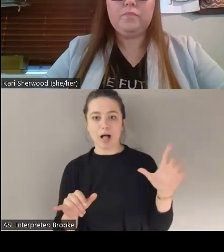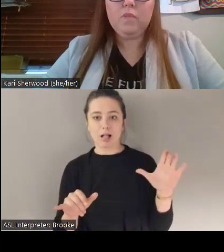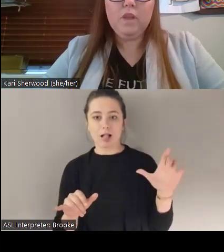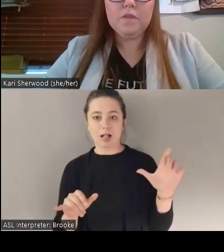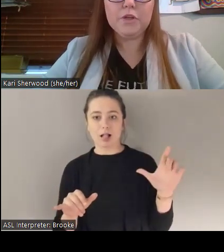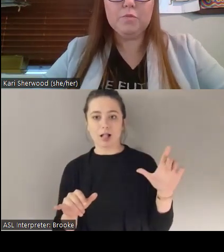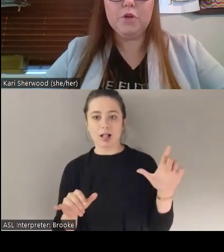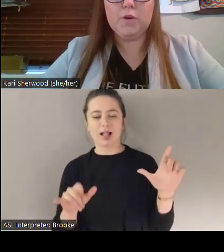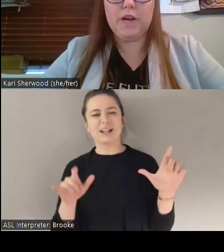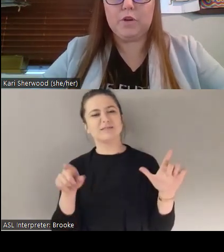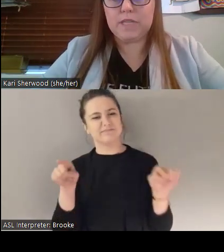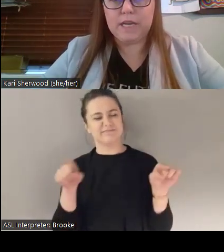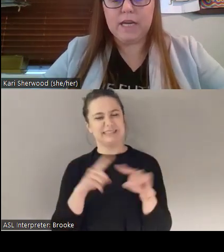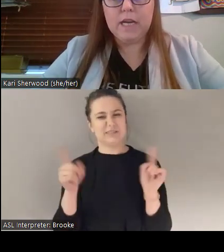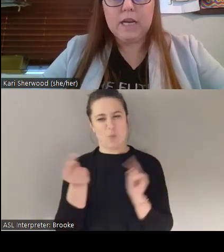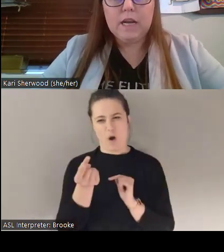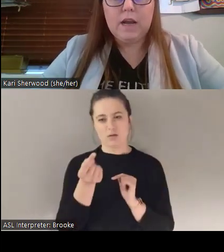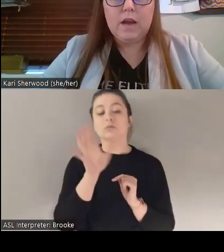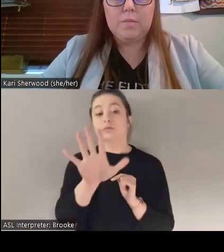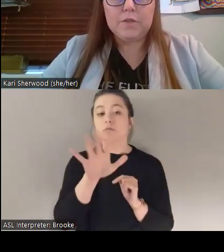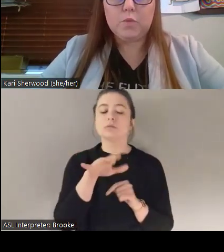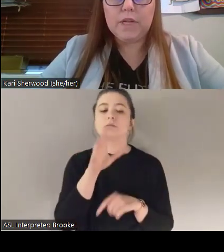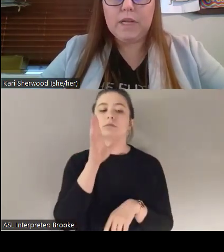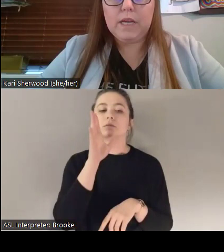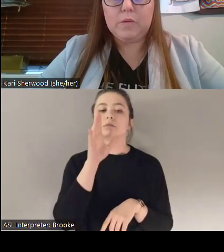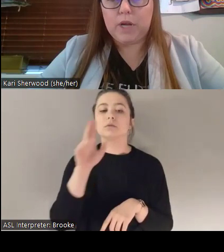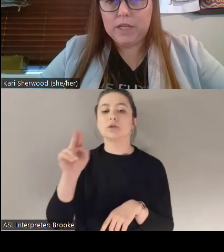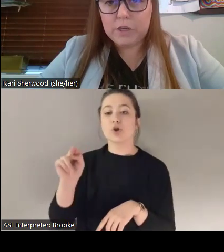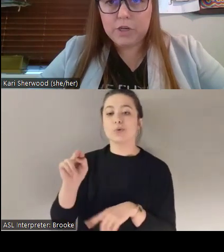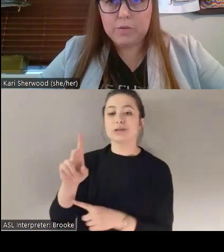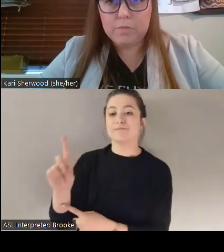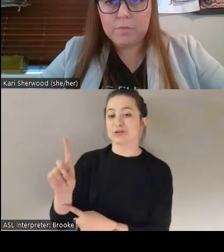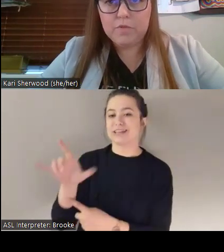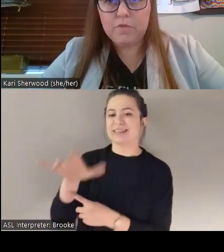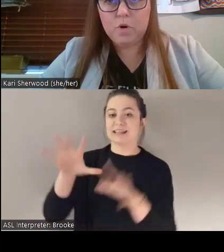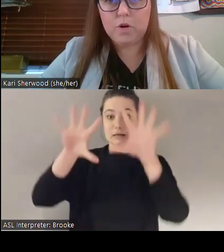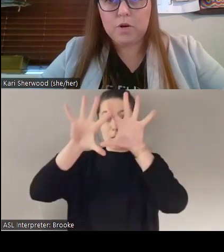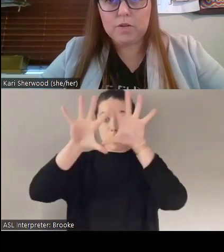The term neurodiversity is really an umbrella term for